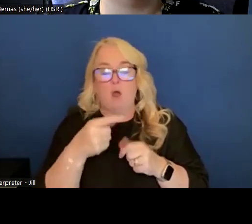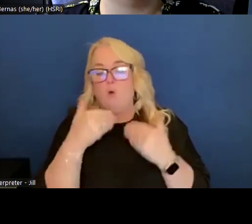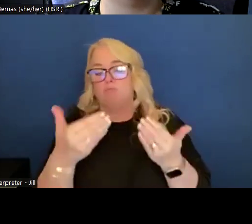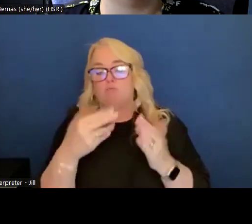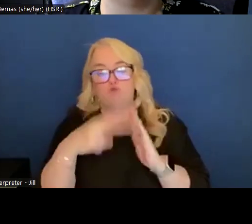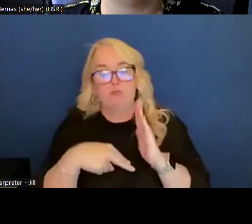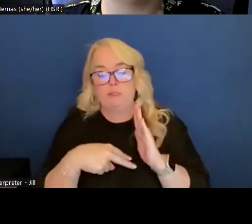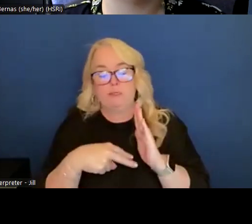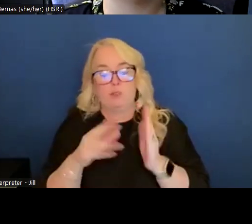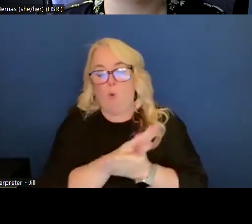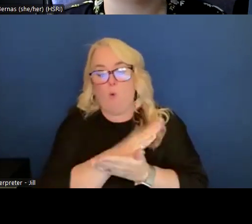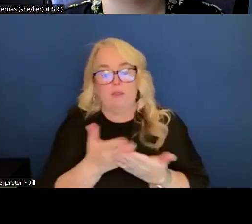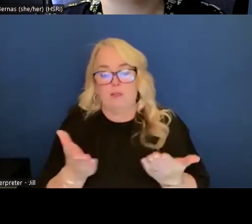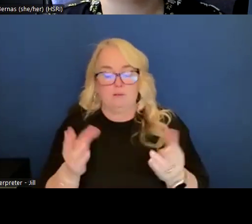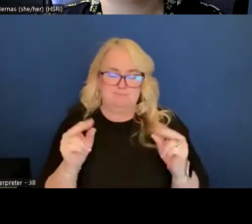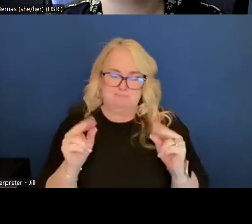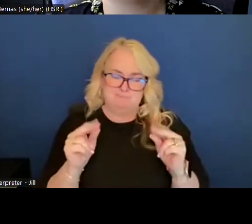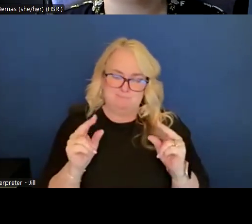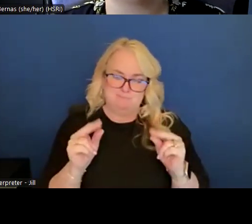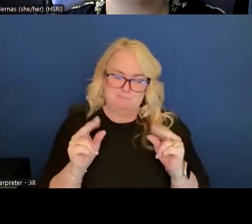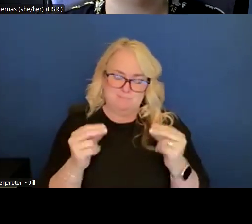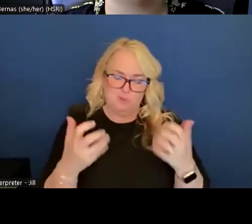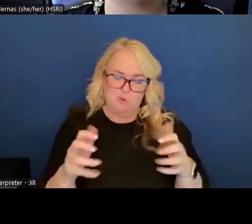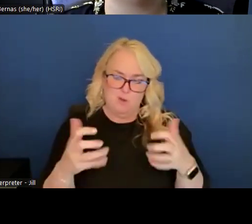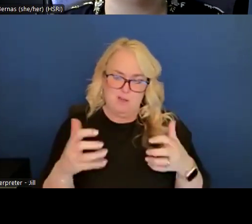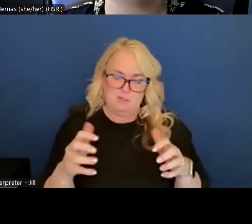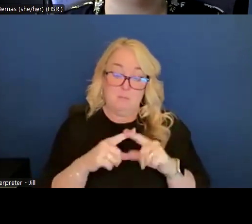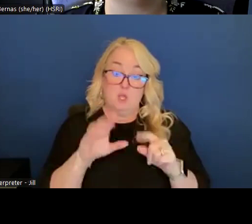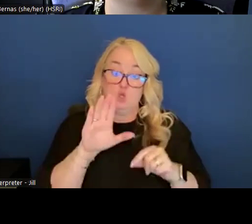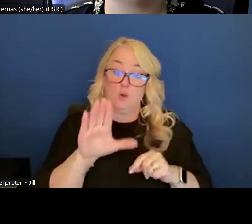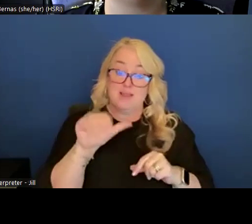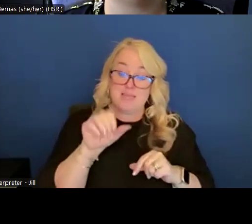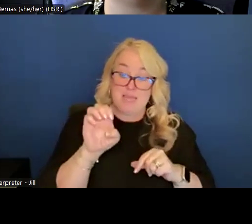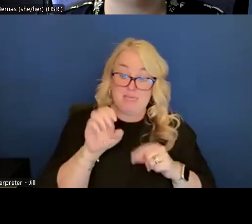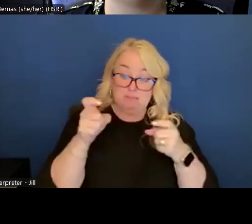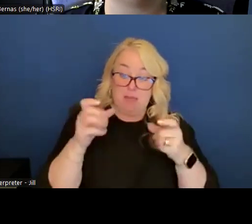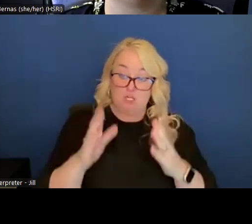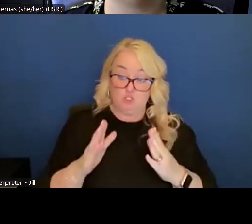whole waiver―but your case manager may not know the waiver